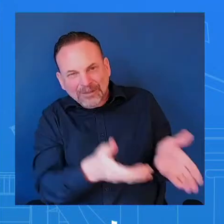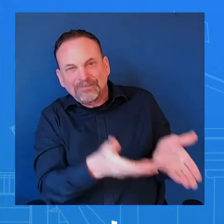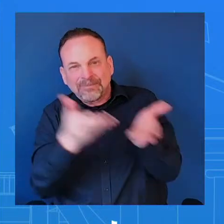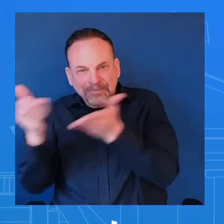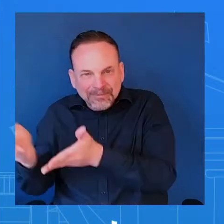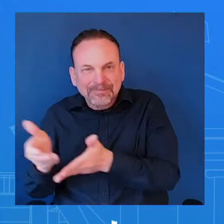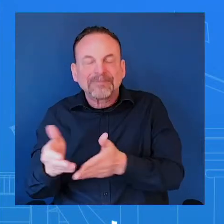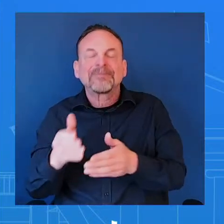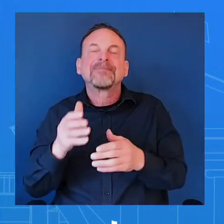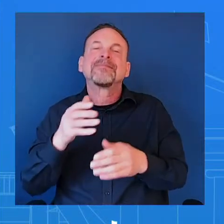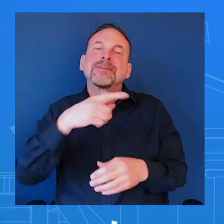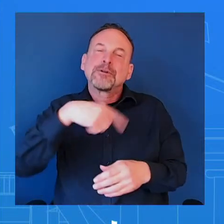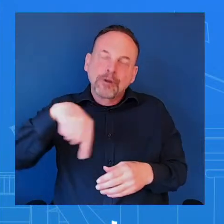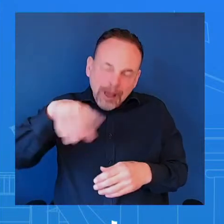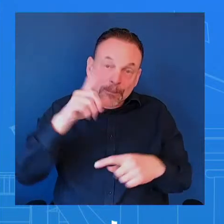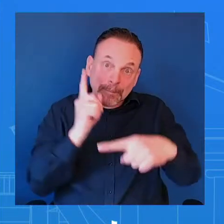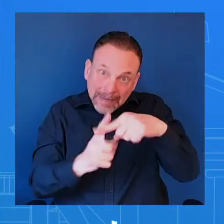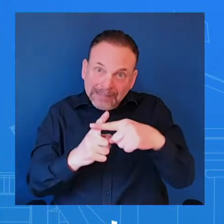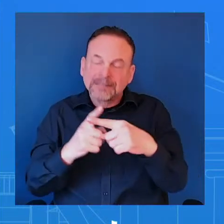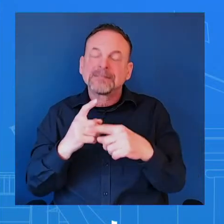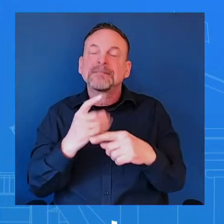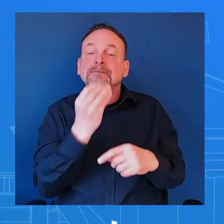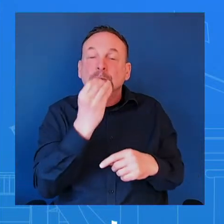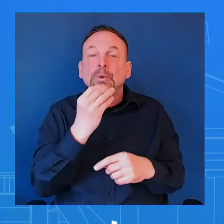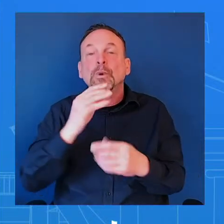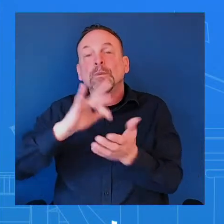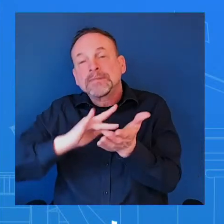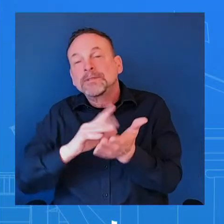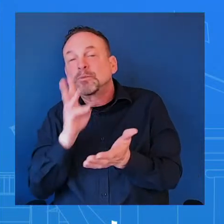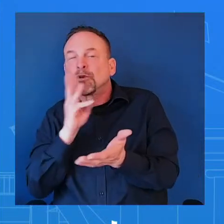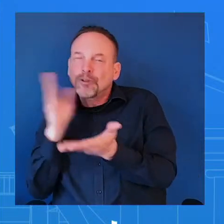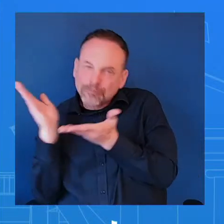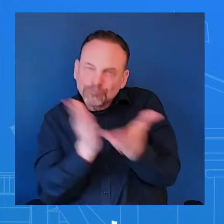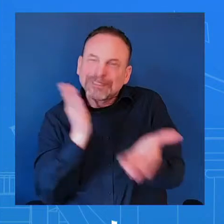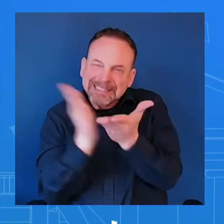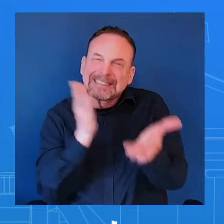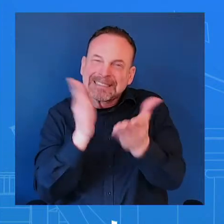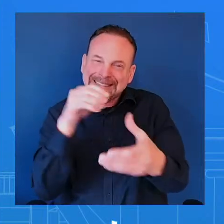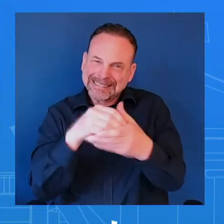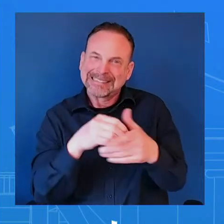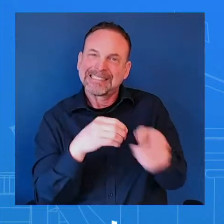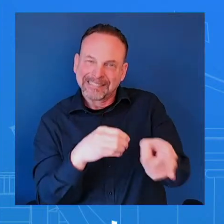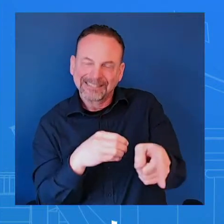you know, leading to a ceasefire. Go ahead. The Press: Just one more follow-up on the meeting yesterday.